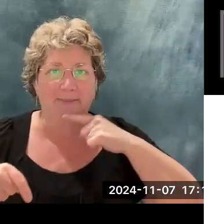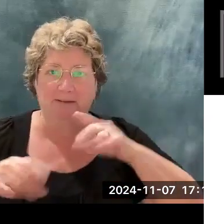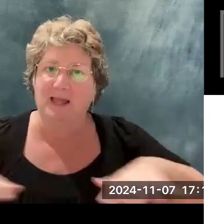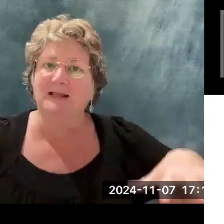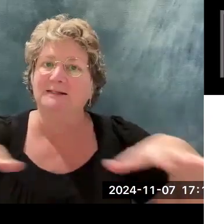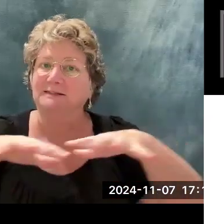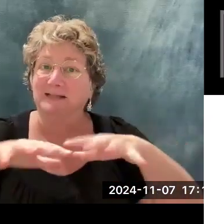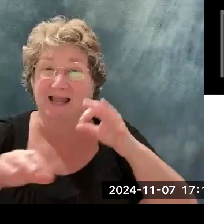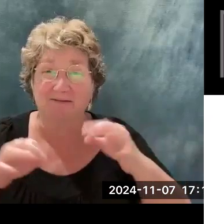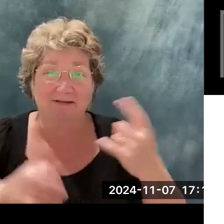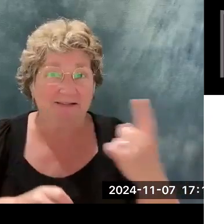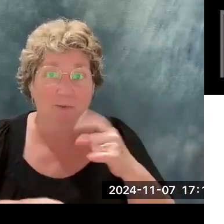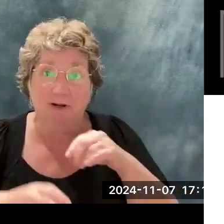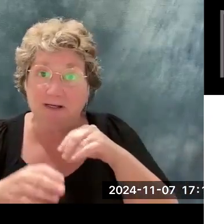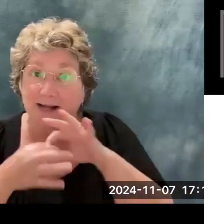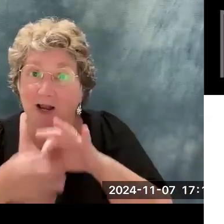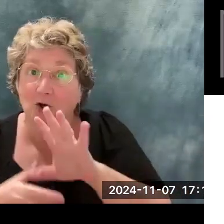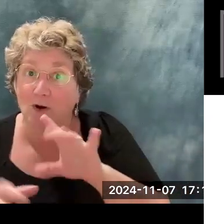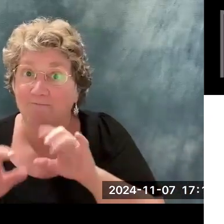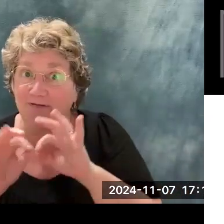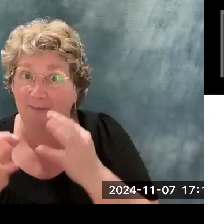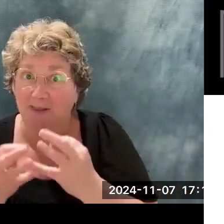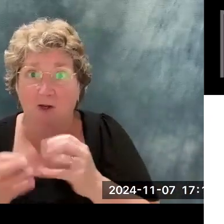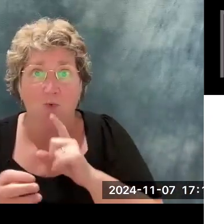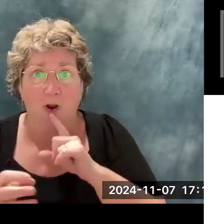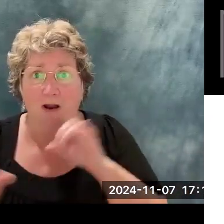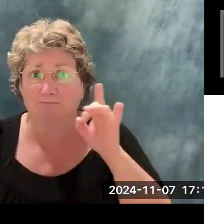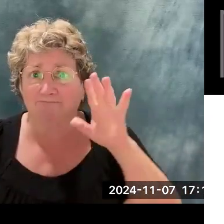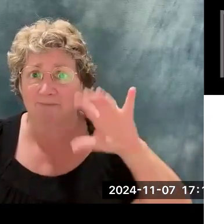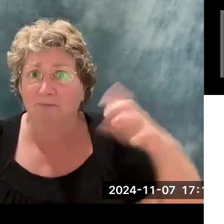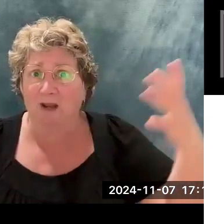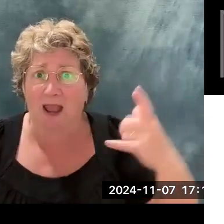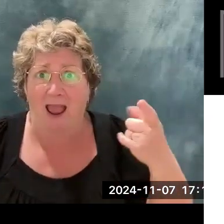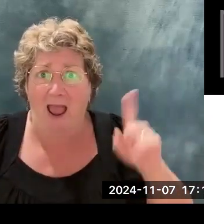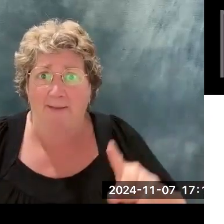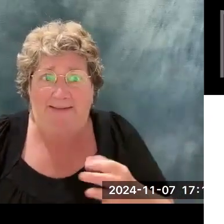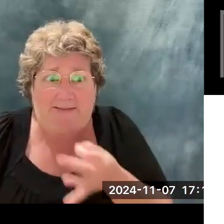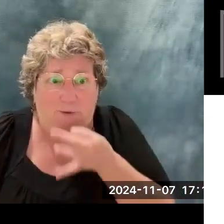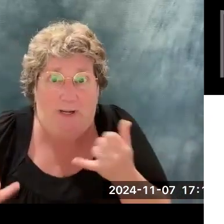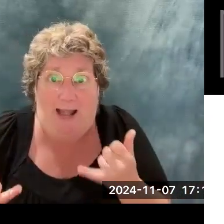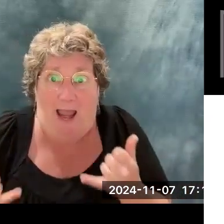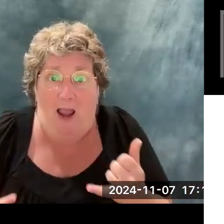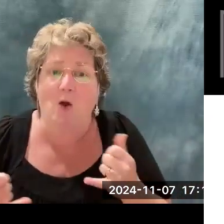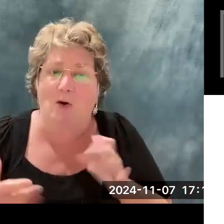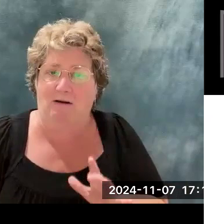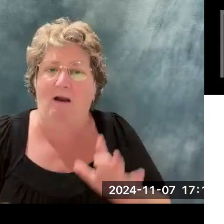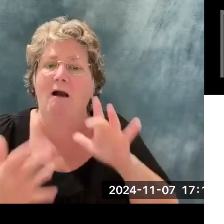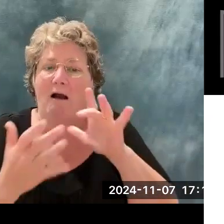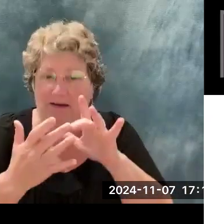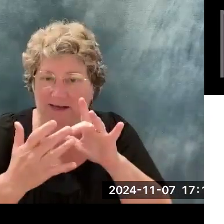in Crisis Lifeline at 988 or Mobile Crisis at 211. So I actually have a confession.